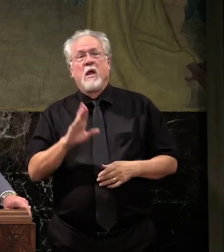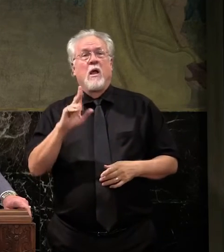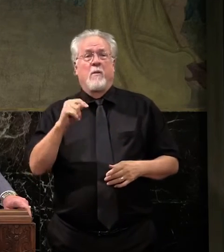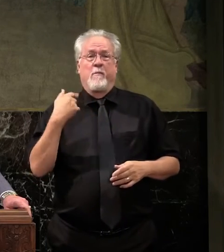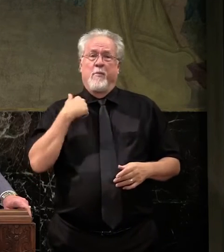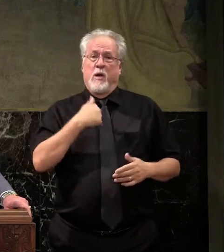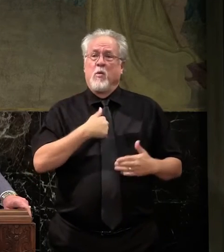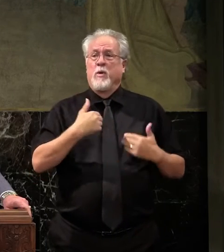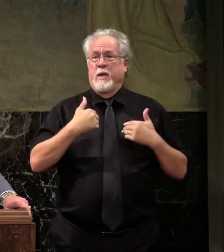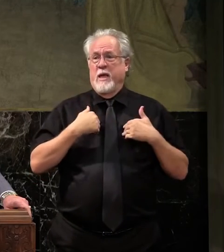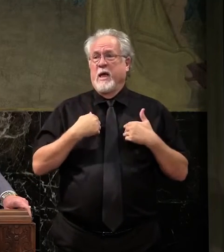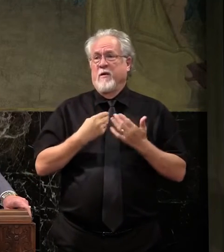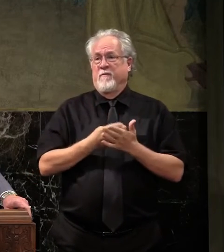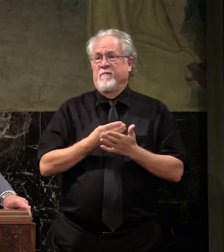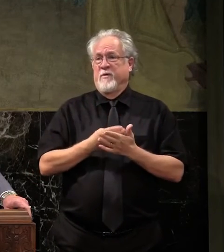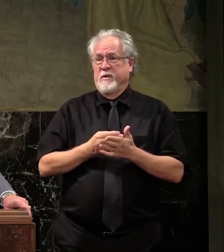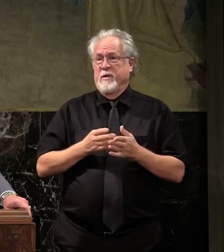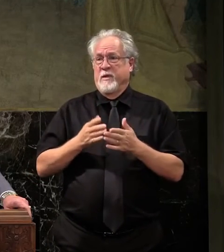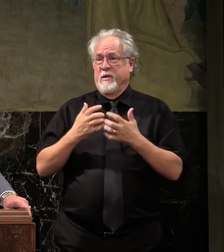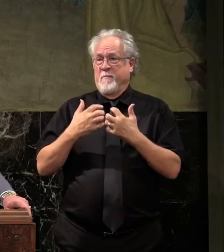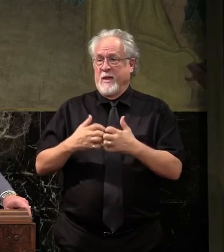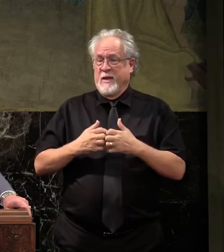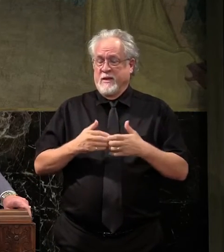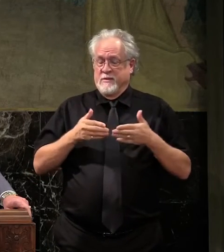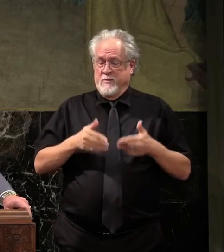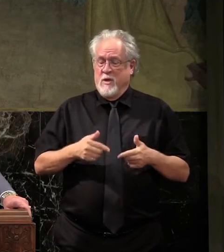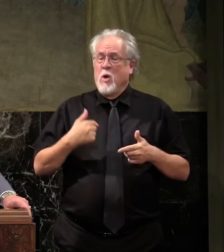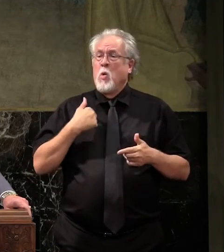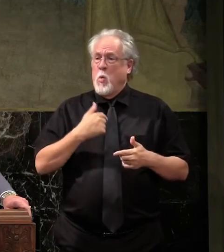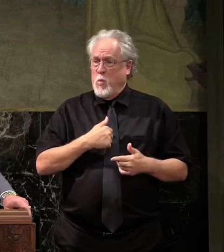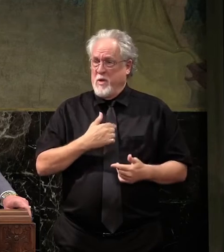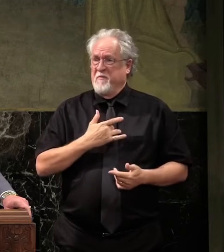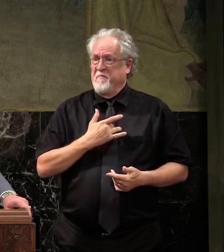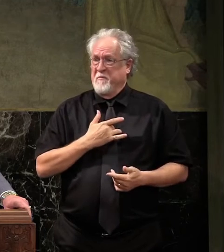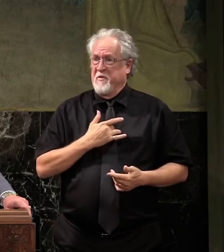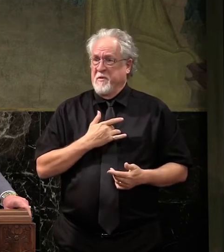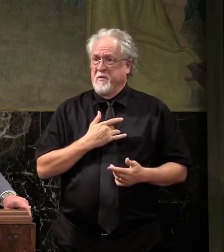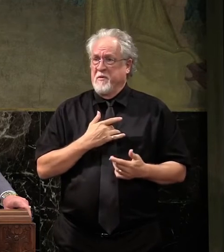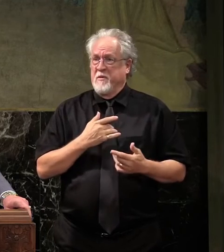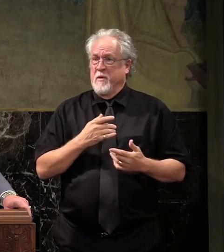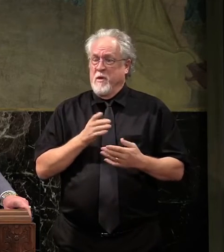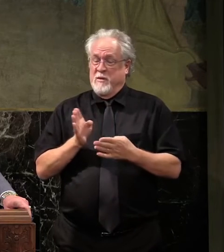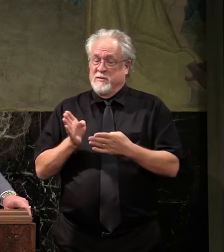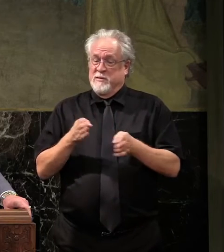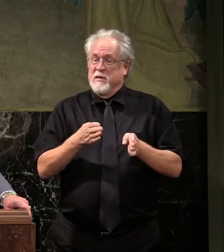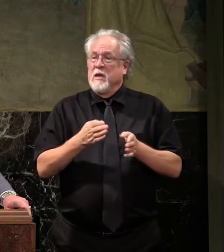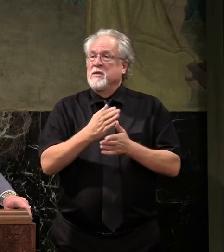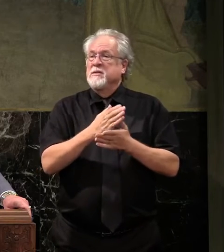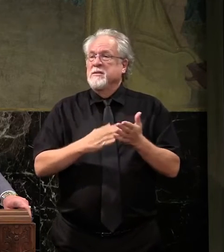funding mechanism where we believe by redirecting some dollars that have